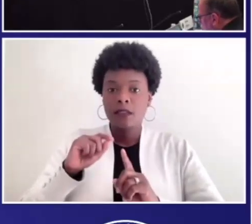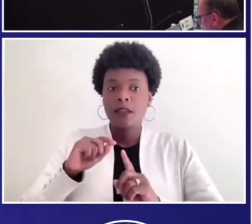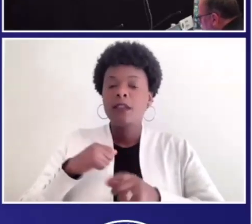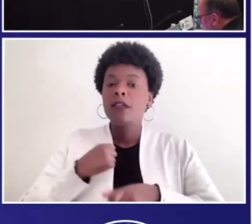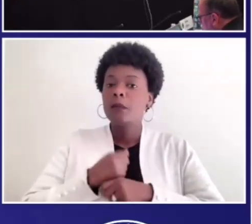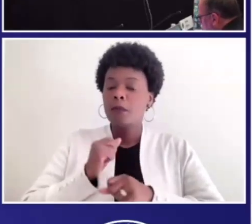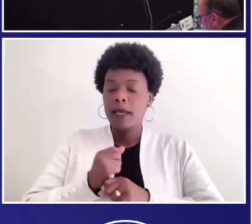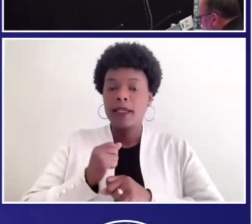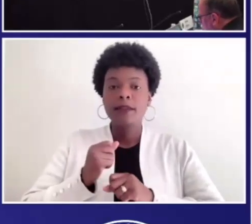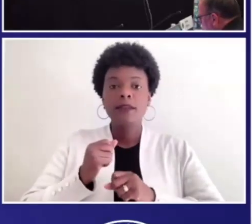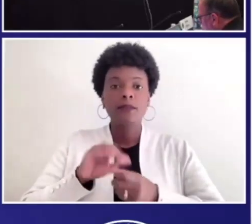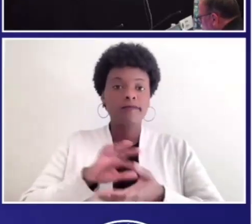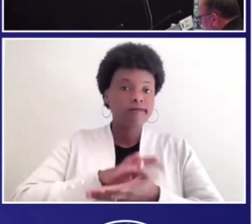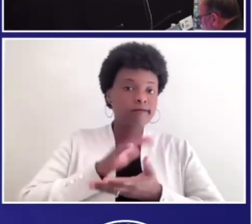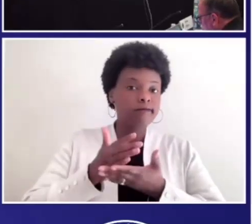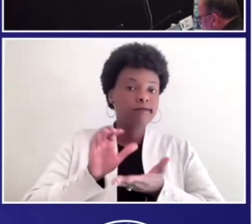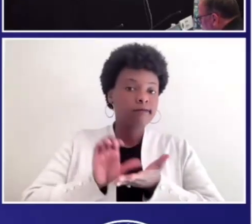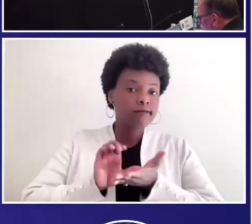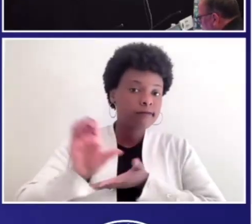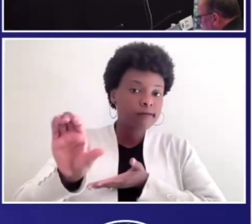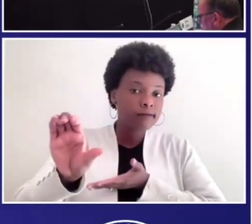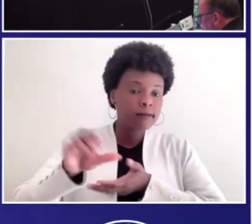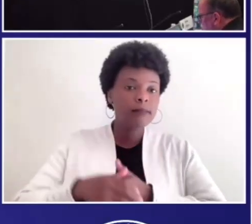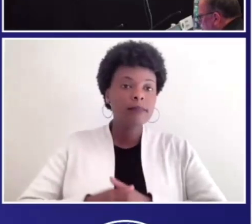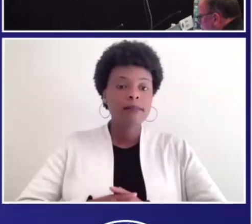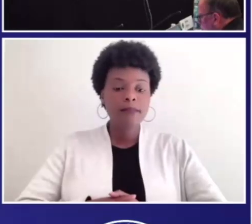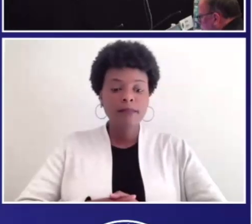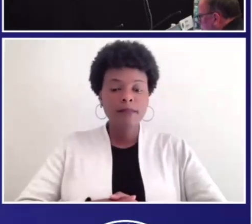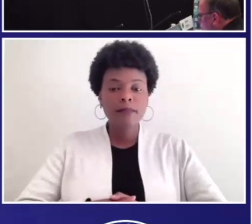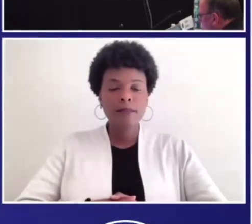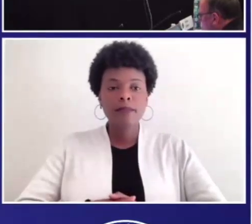payment, and we feel like that is one of